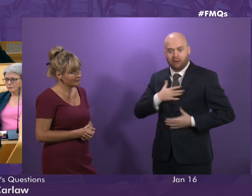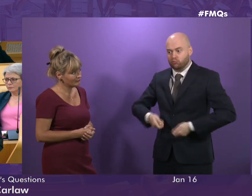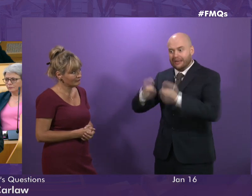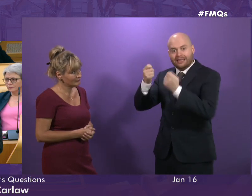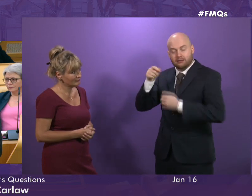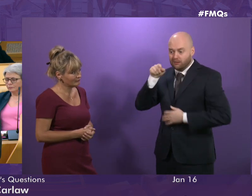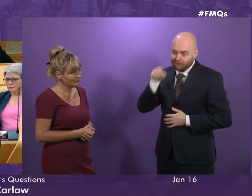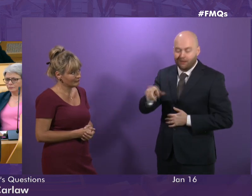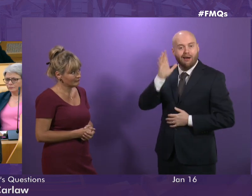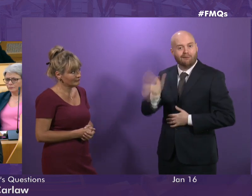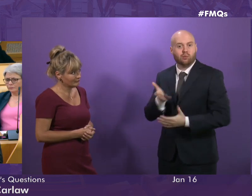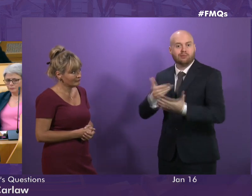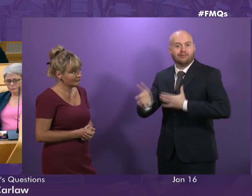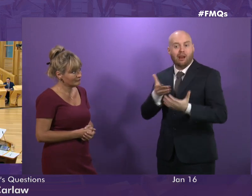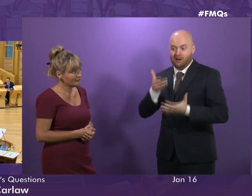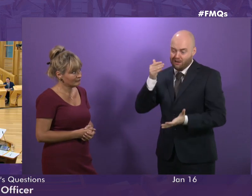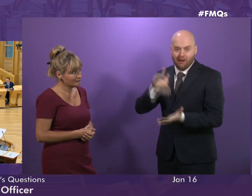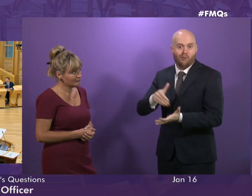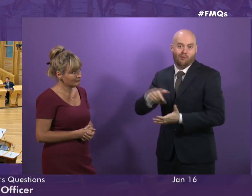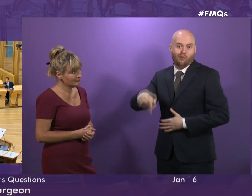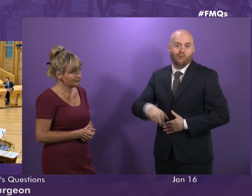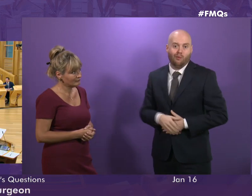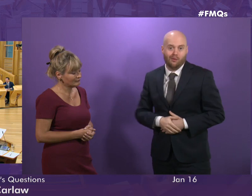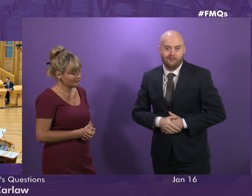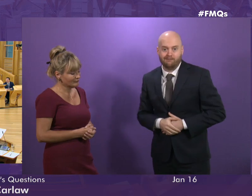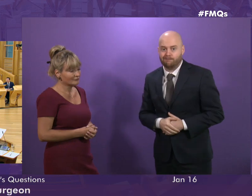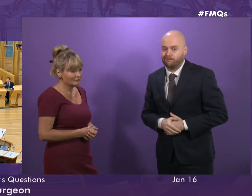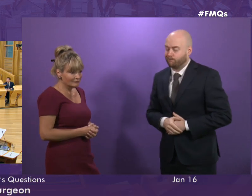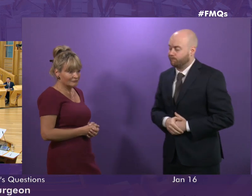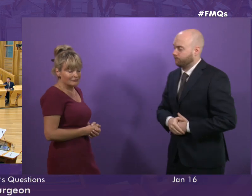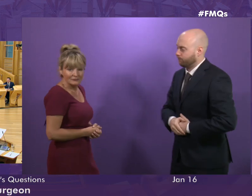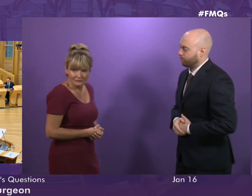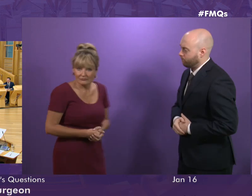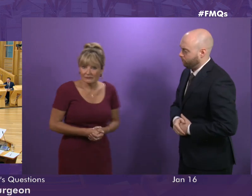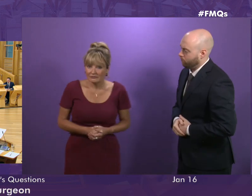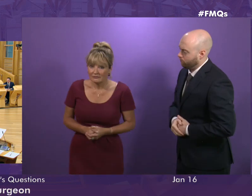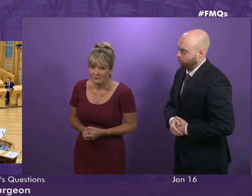dealt with as a matter of urgency?